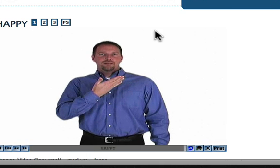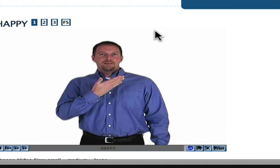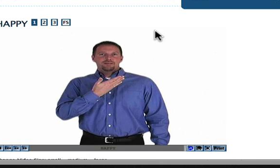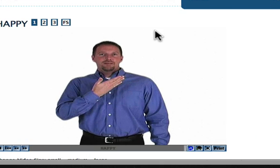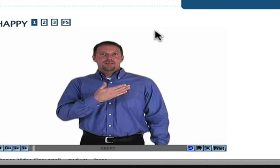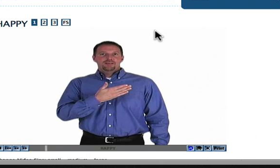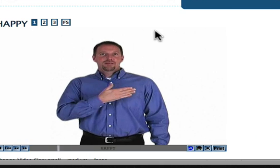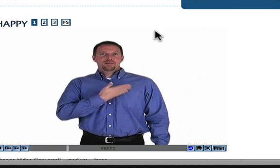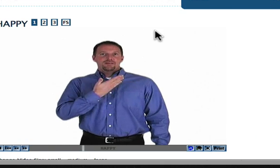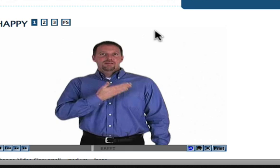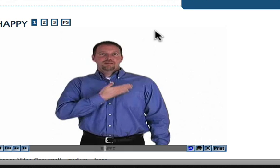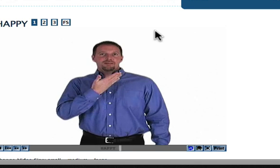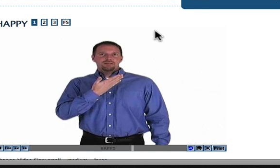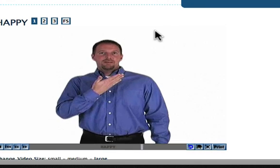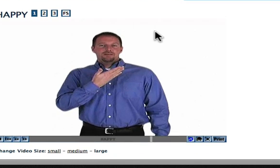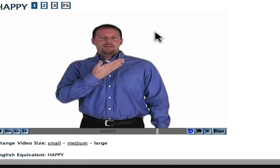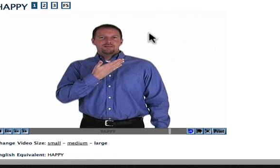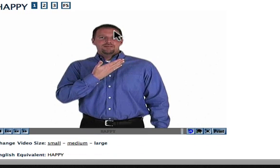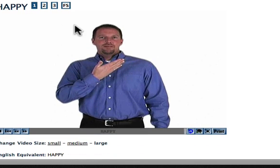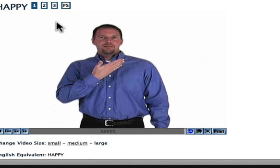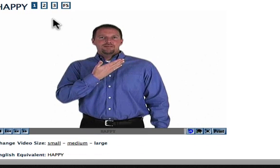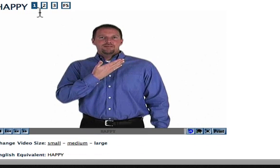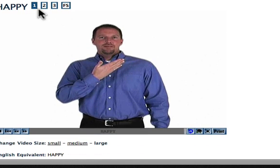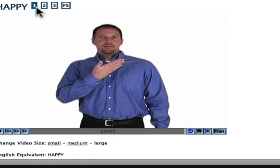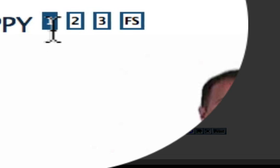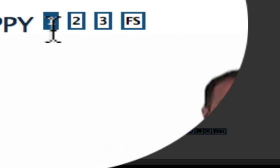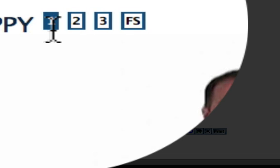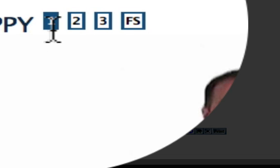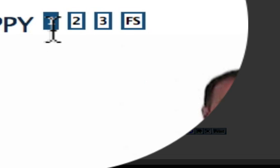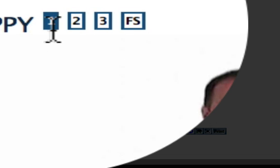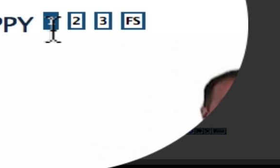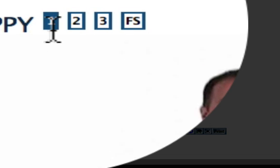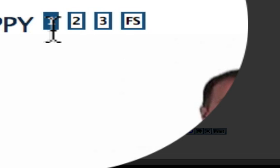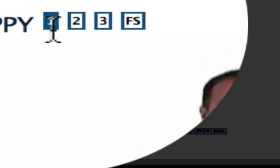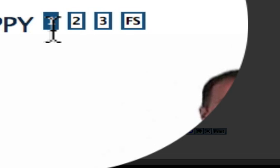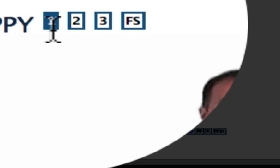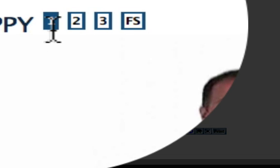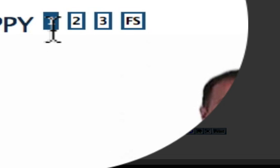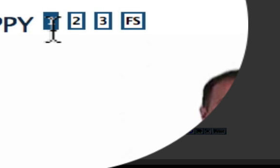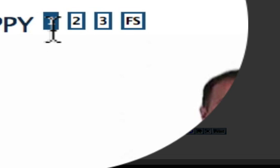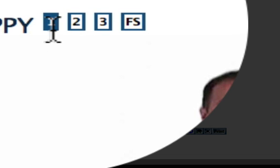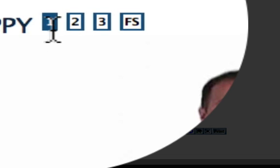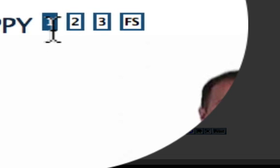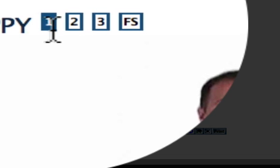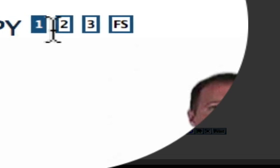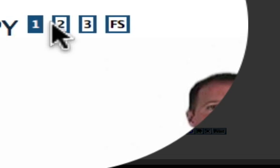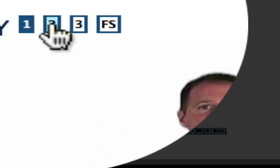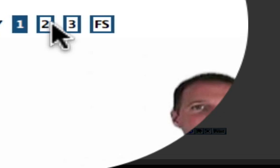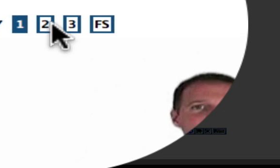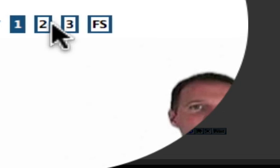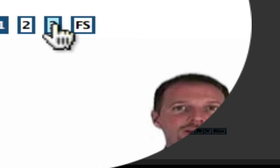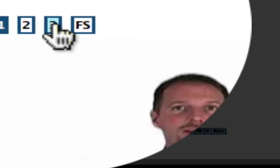So here we have the sign itself. This happens to be the first variation of this sign. This sign has two other variations.